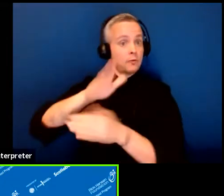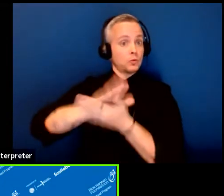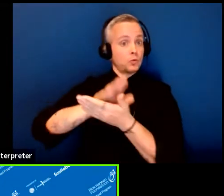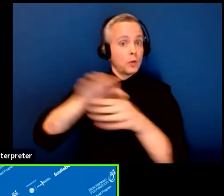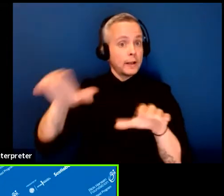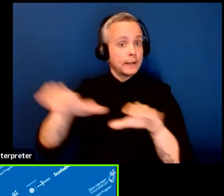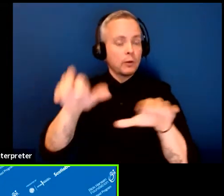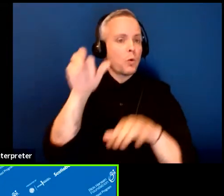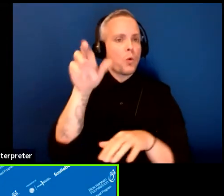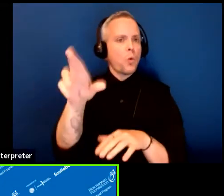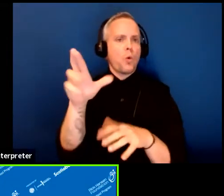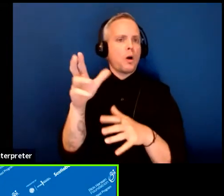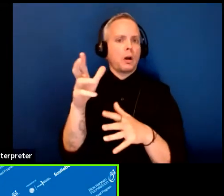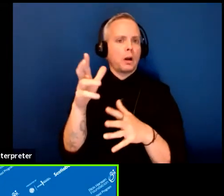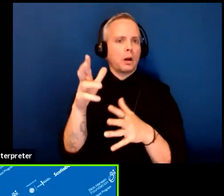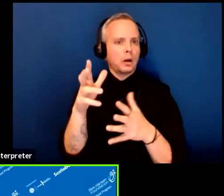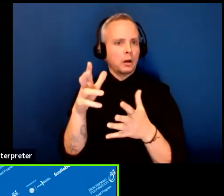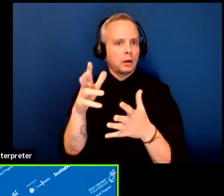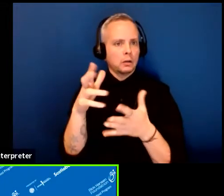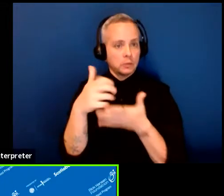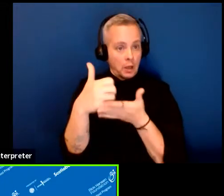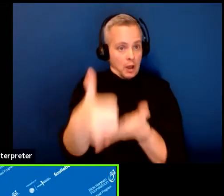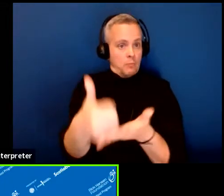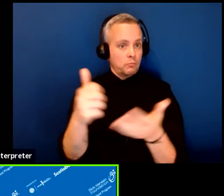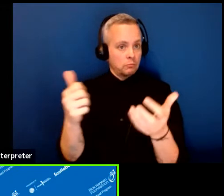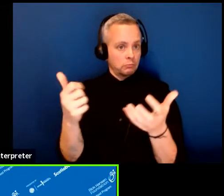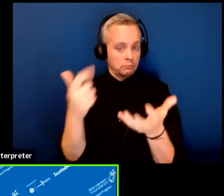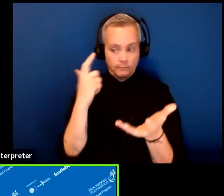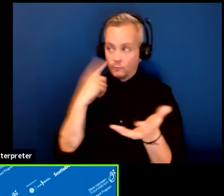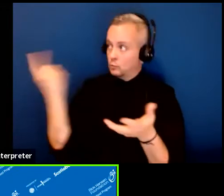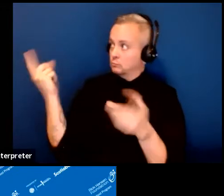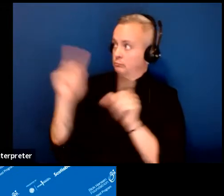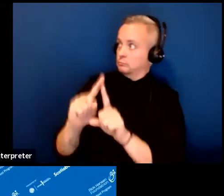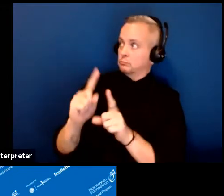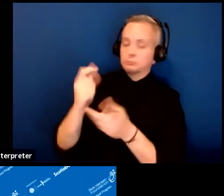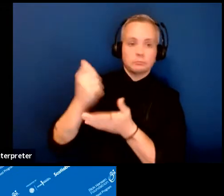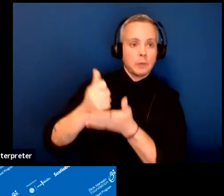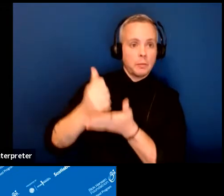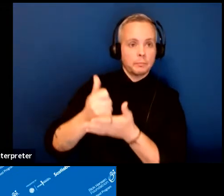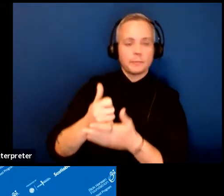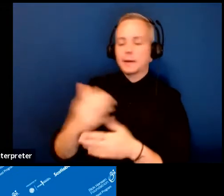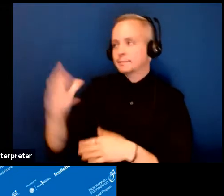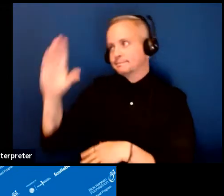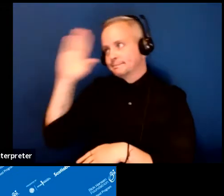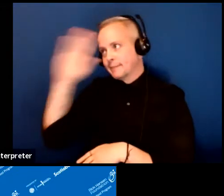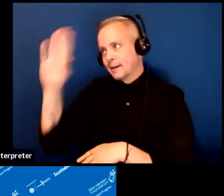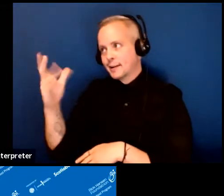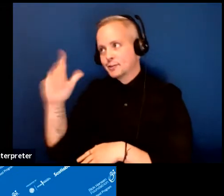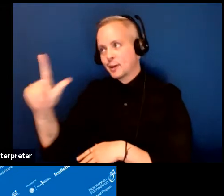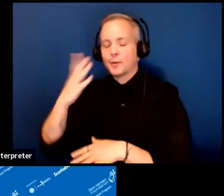DOES IT HELP YOU TO HAVE SOMEONE ASSISTING YOU? HI, SHERYL. YOU PROBABLY ALREADY KNOW THIS